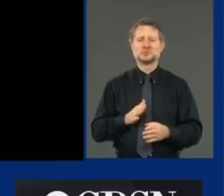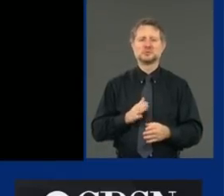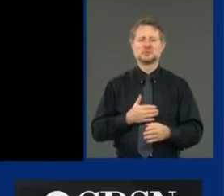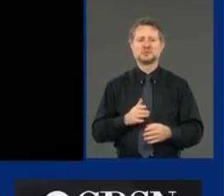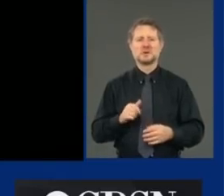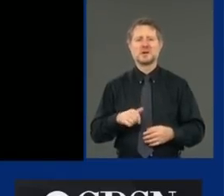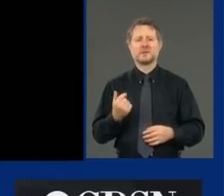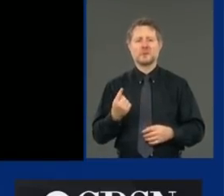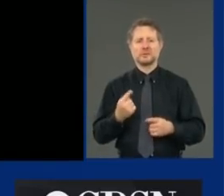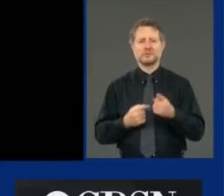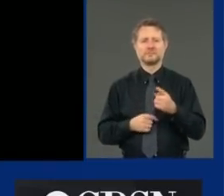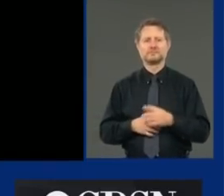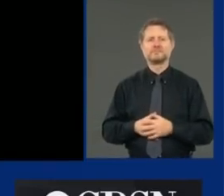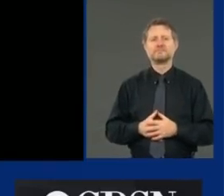ACNE BREATHS BETTER THAN